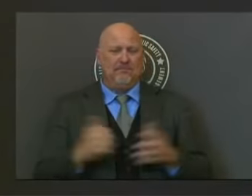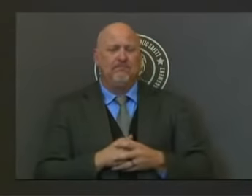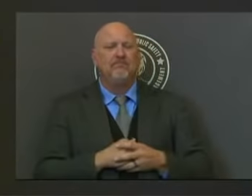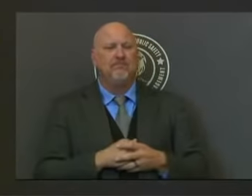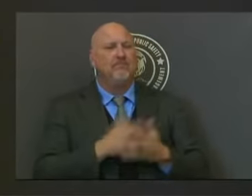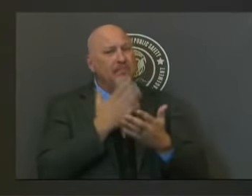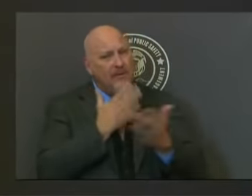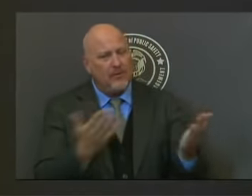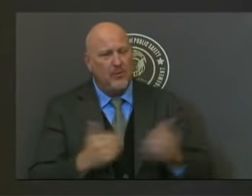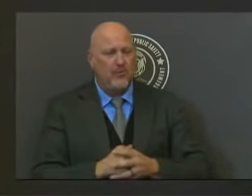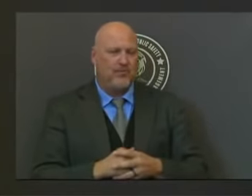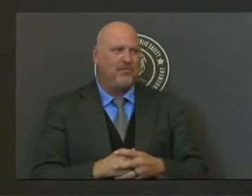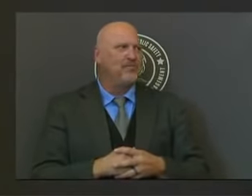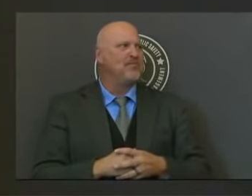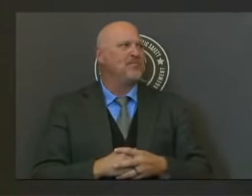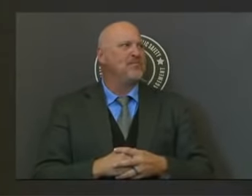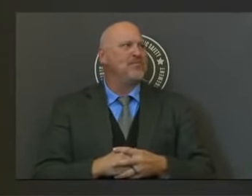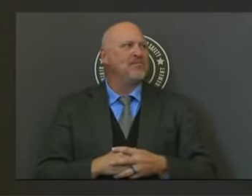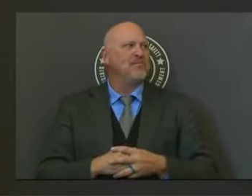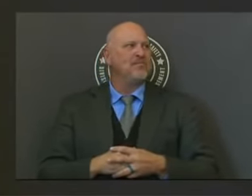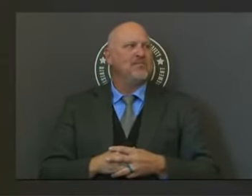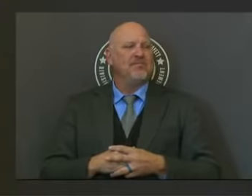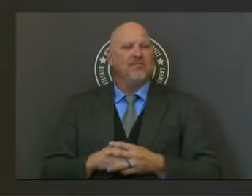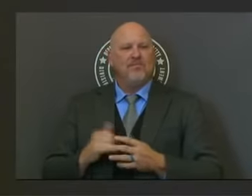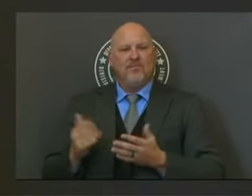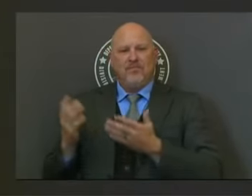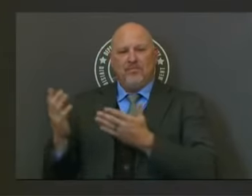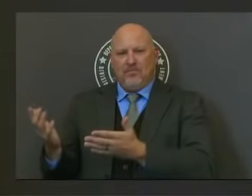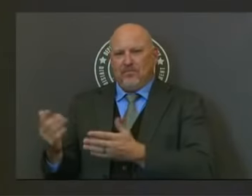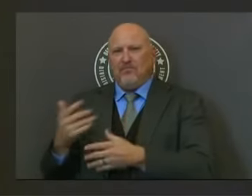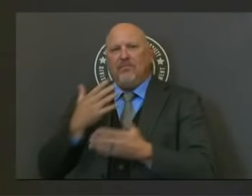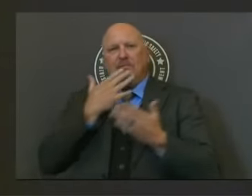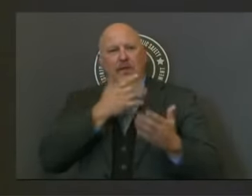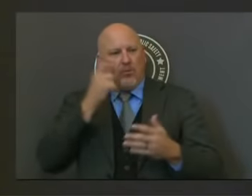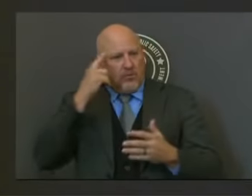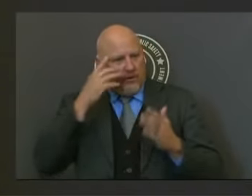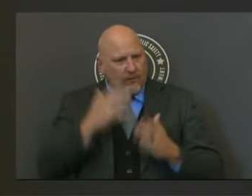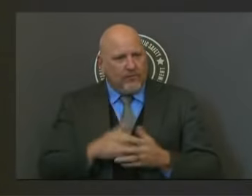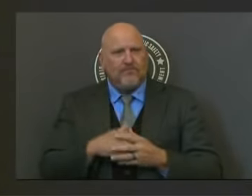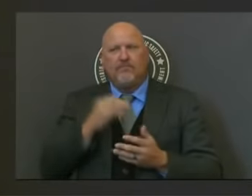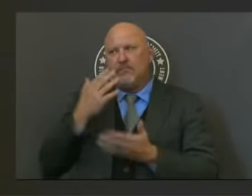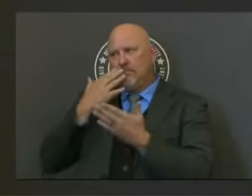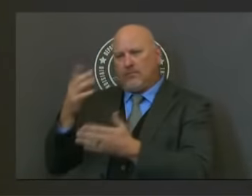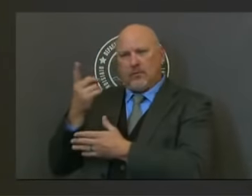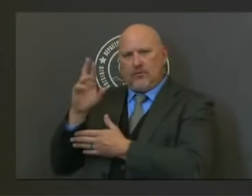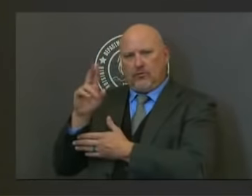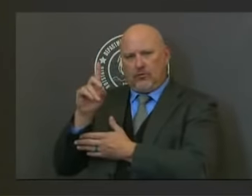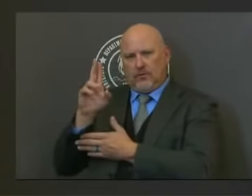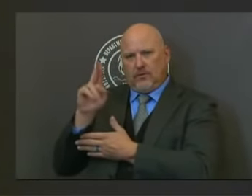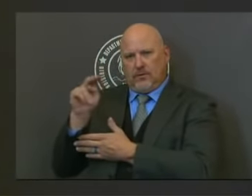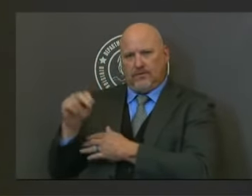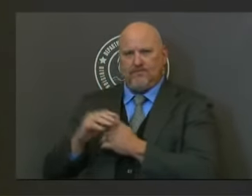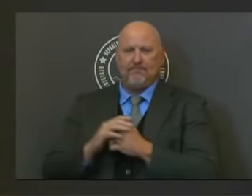thank you governor and doctor